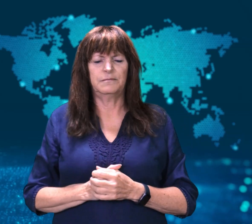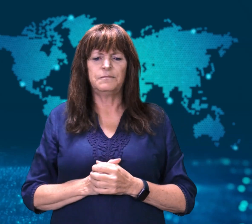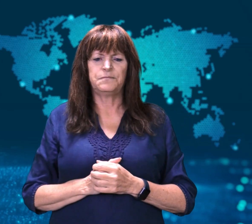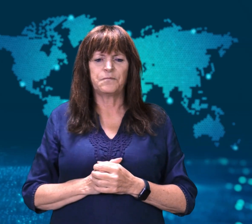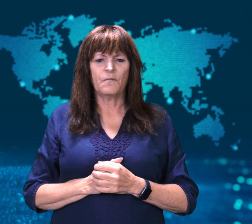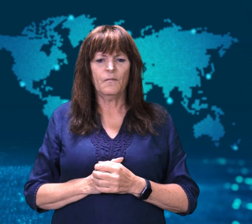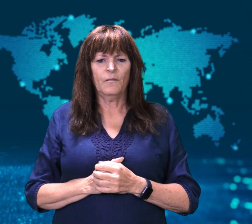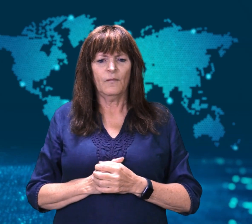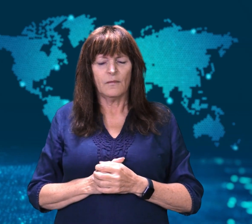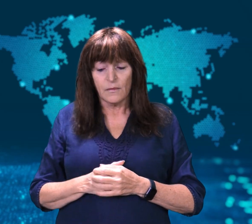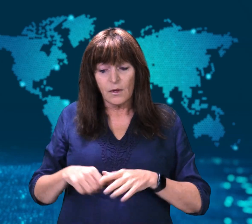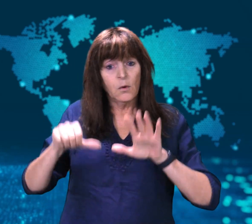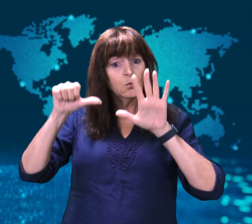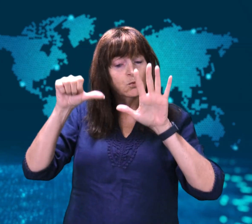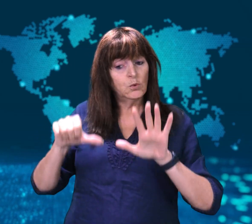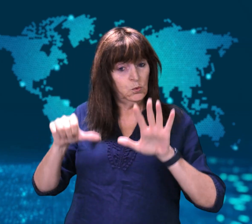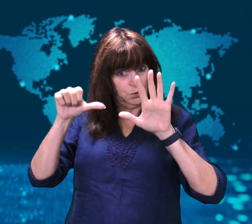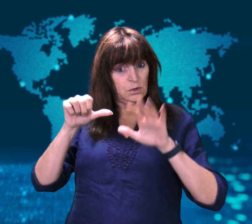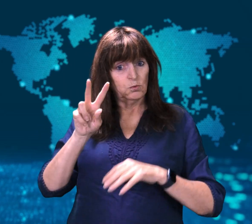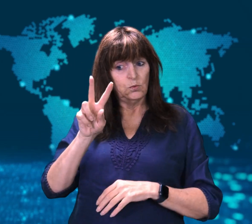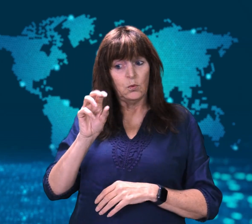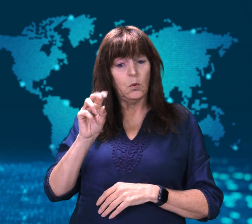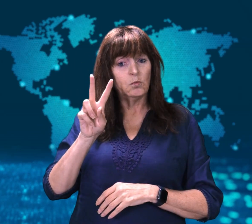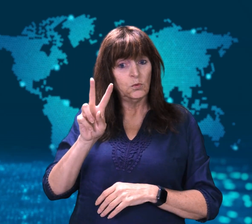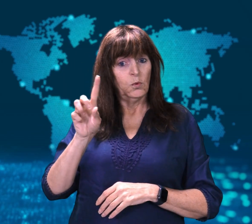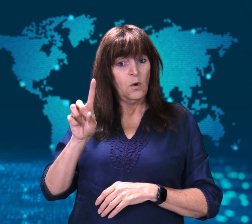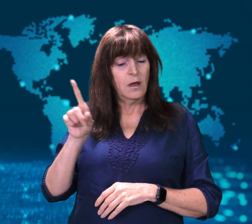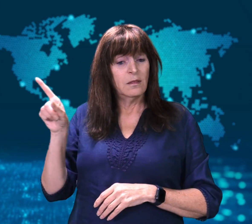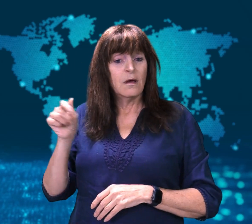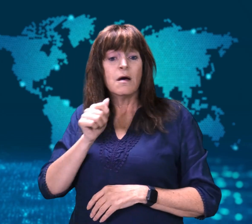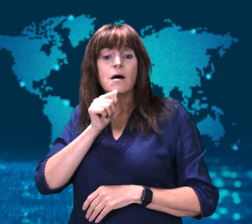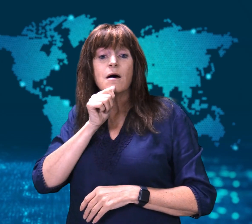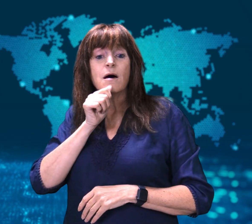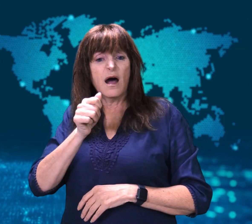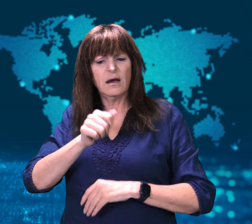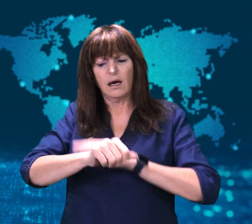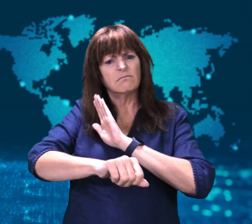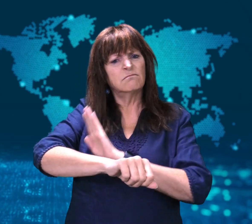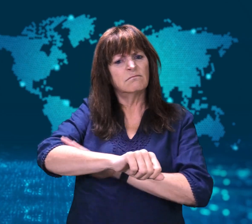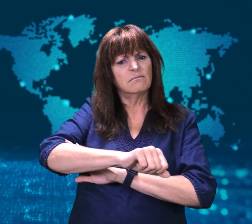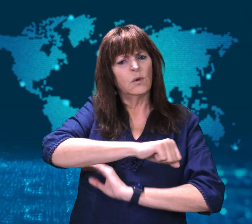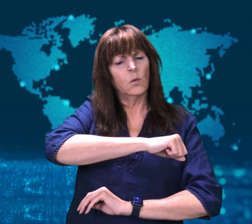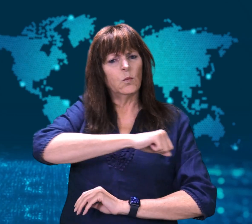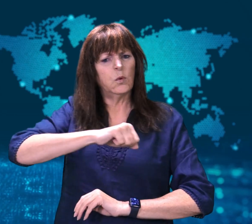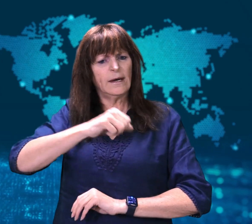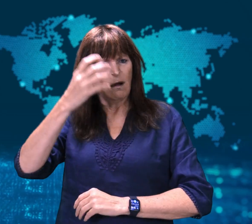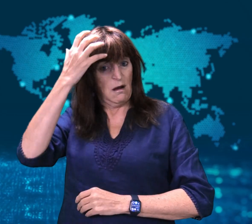and inclusive society. In June 2021,